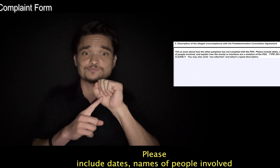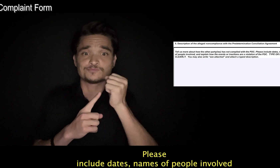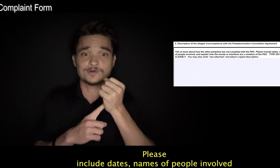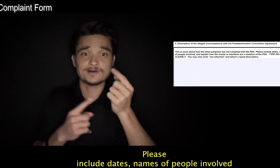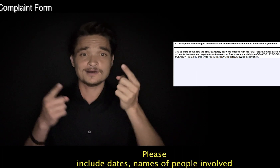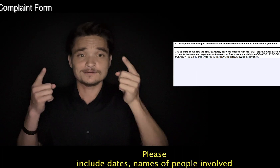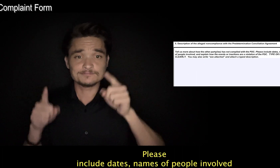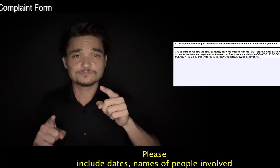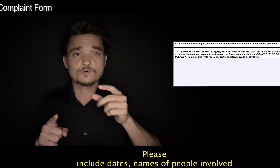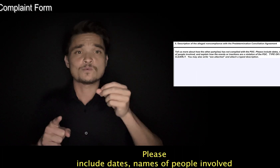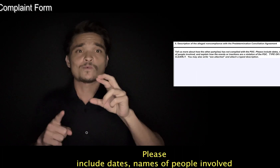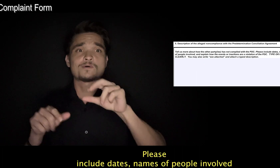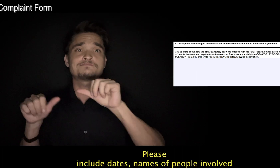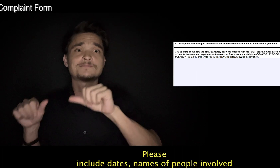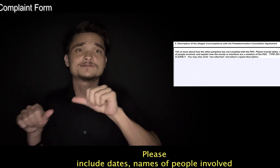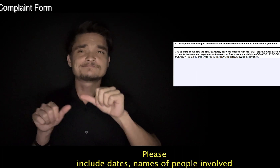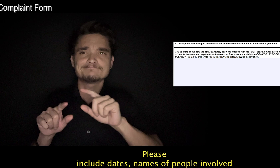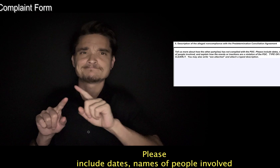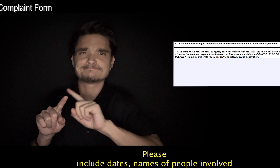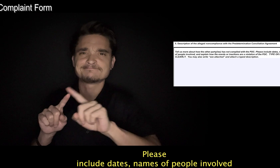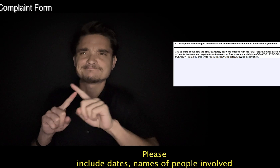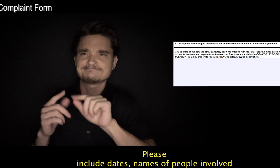Please include dates, names of people involved